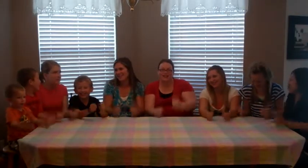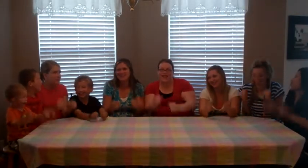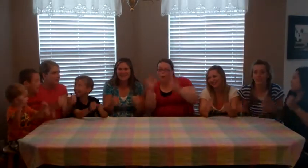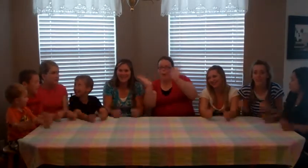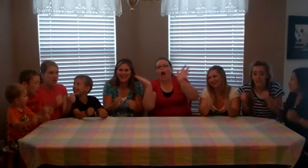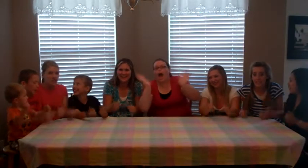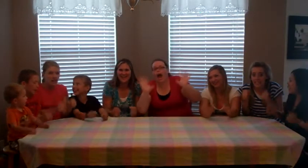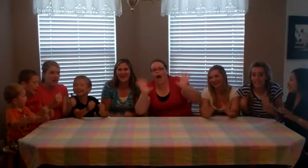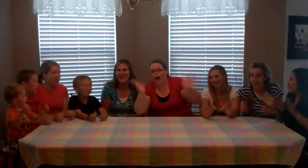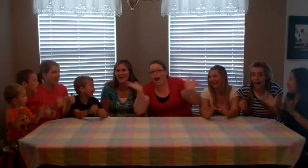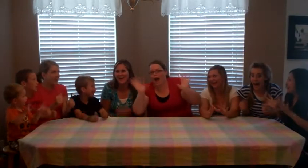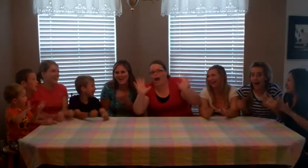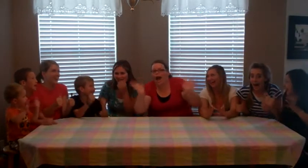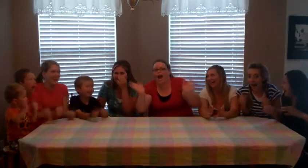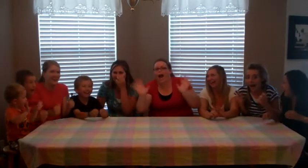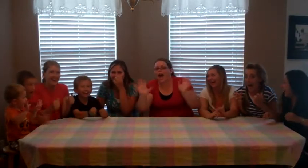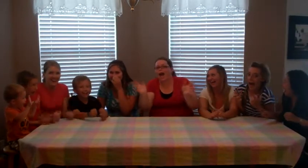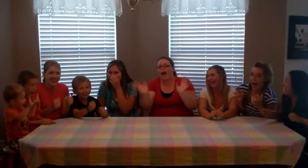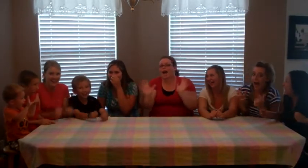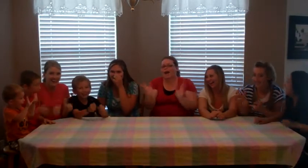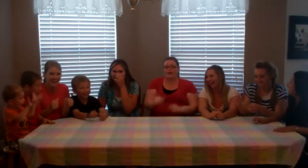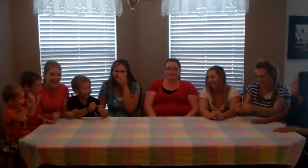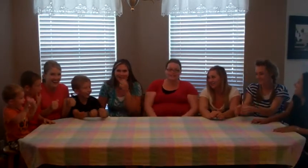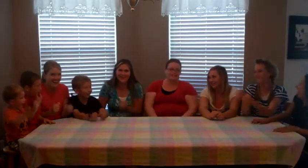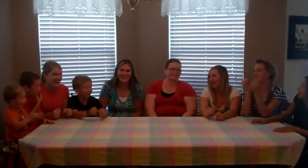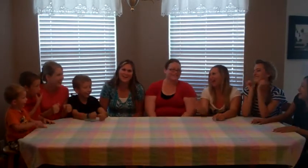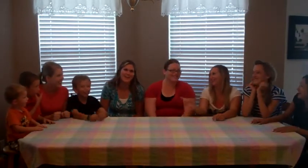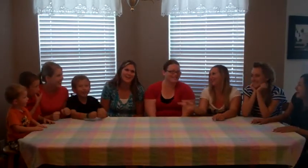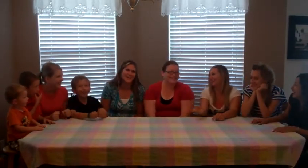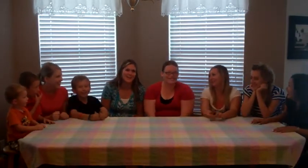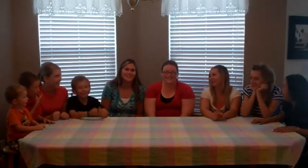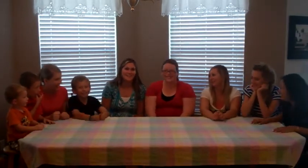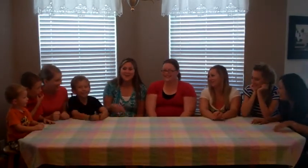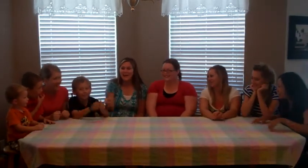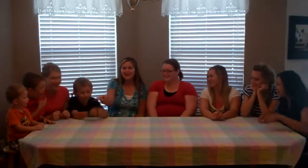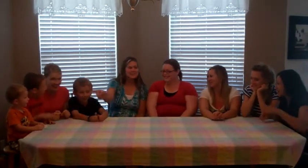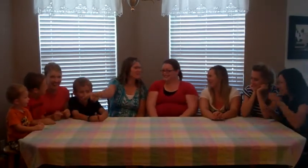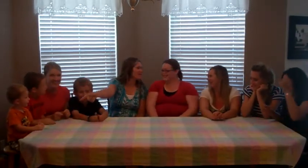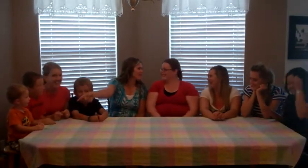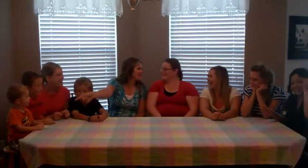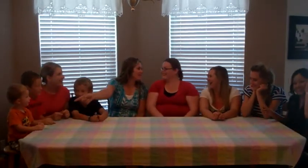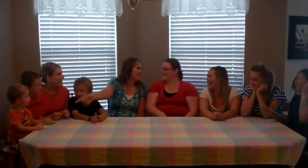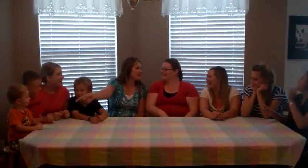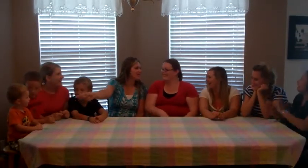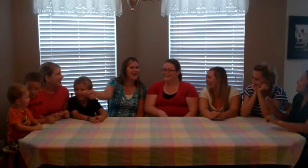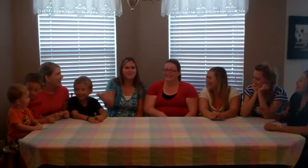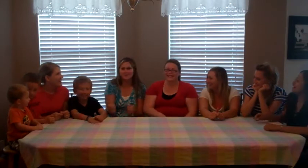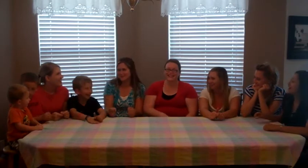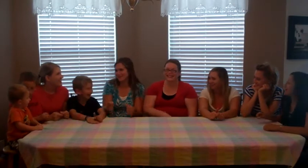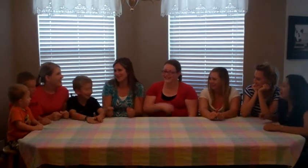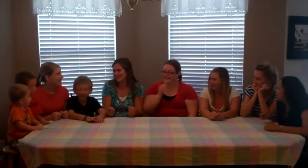Wahhh! I just watched him the whole time, he is so cute!